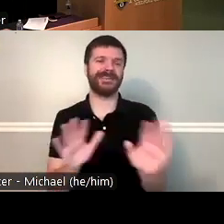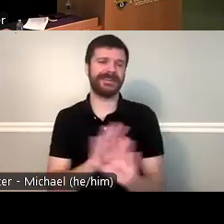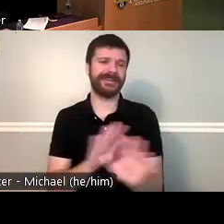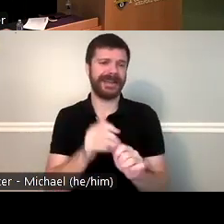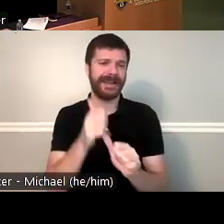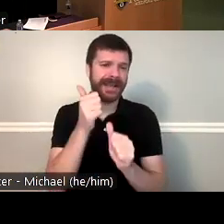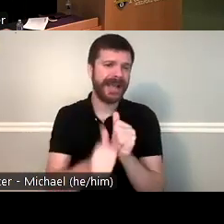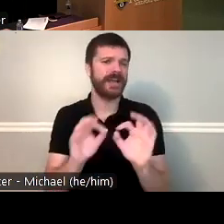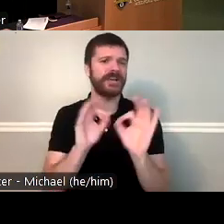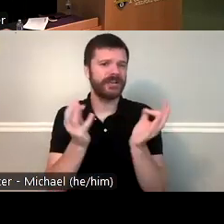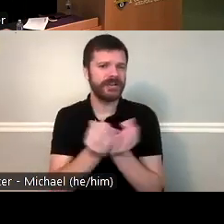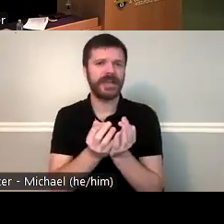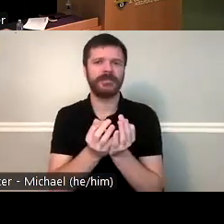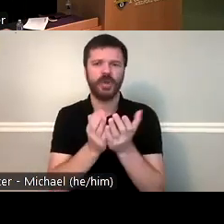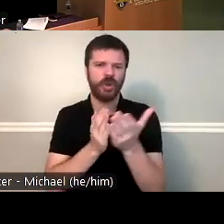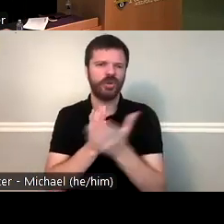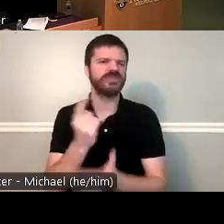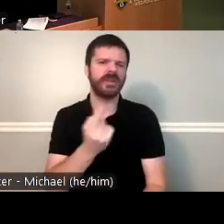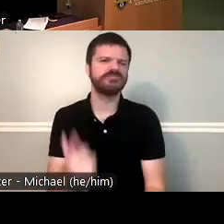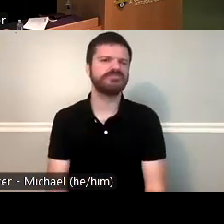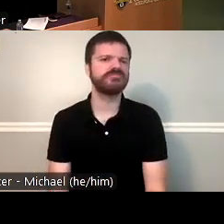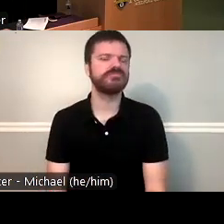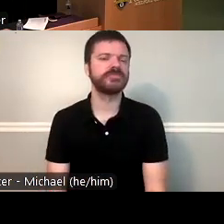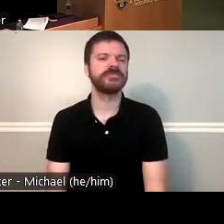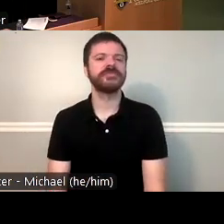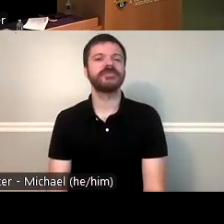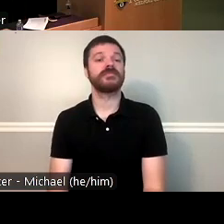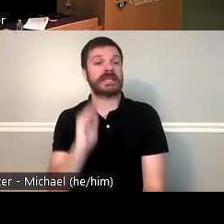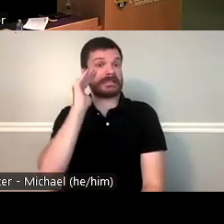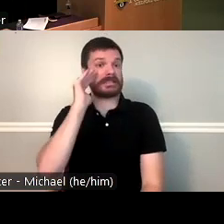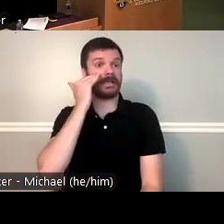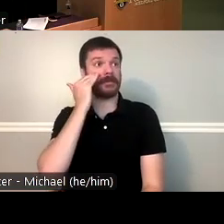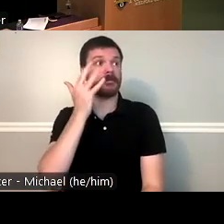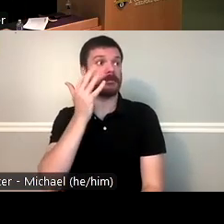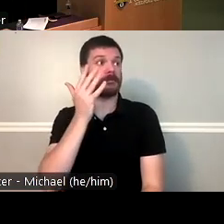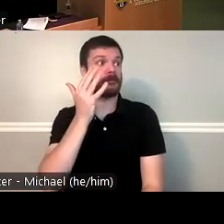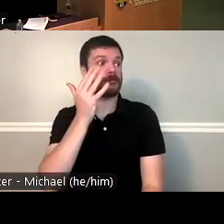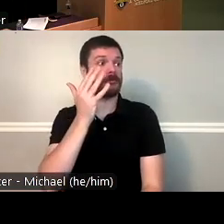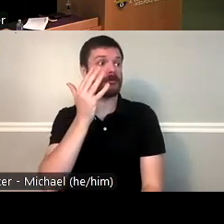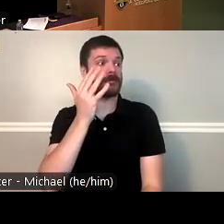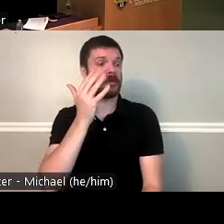going through one thing or another and that what seemed to matter um in their upbringing in their